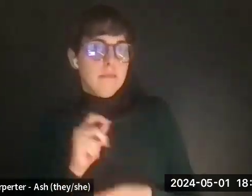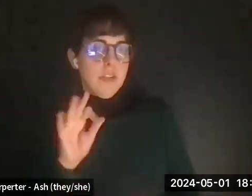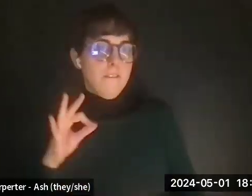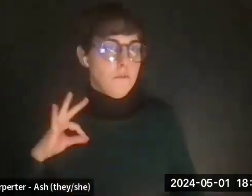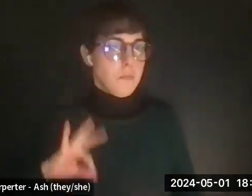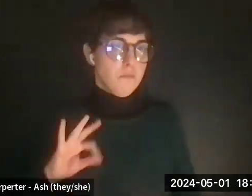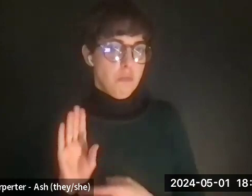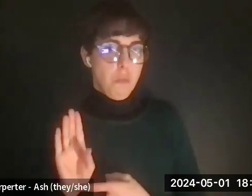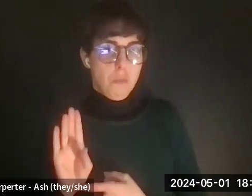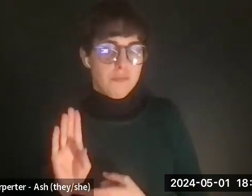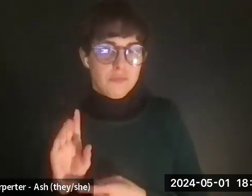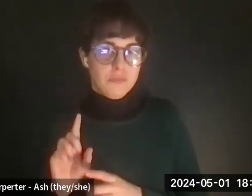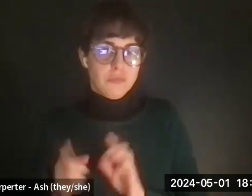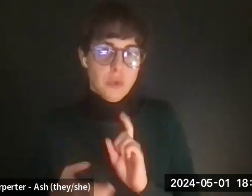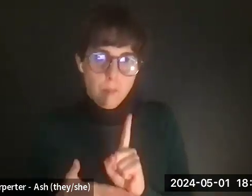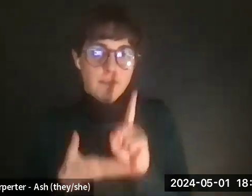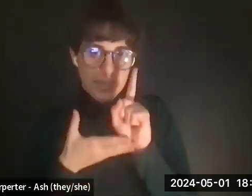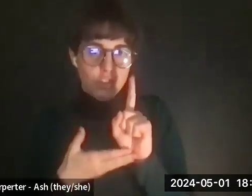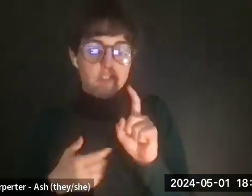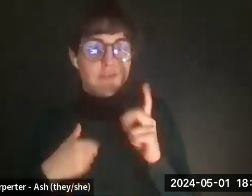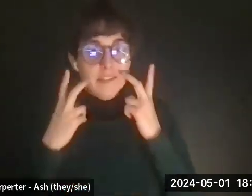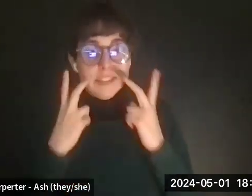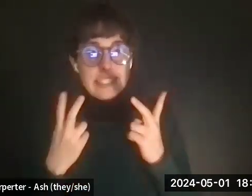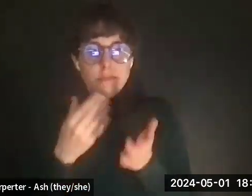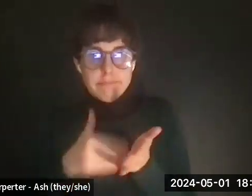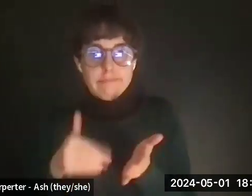and again, how, without having a partner who has access